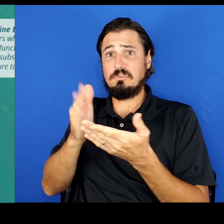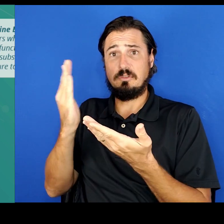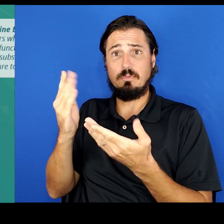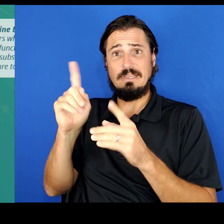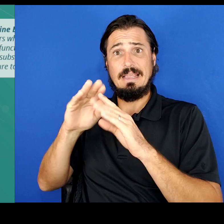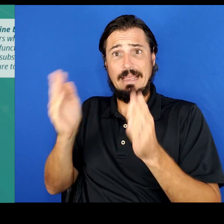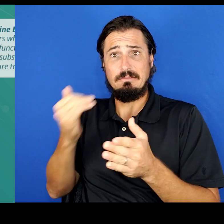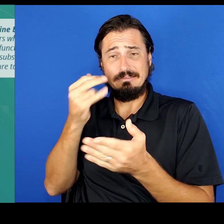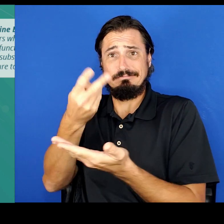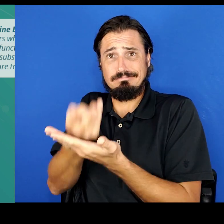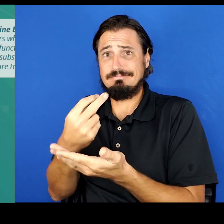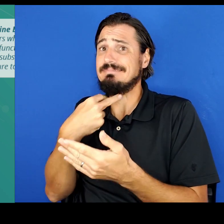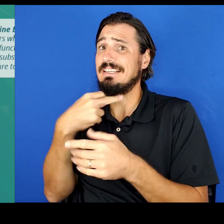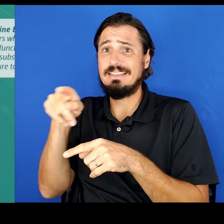residents who are eligible.